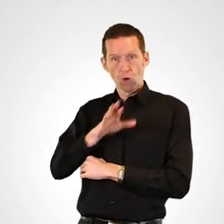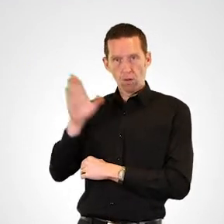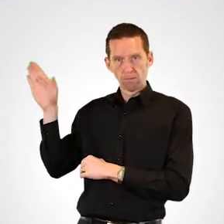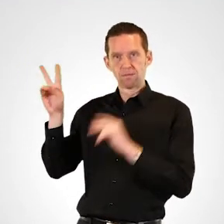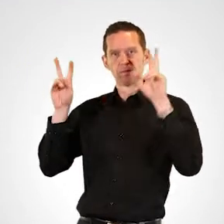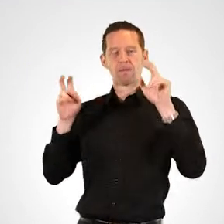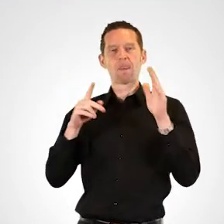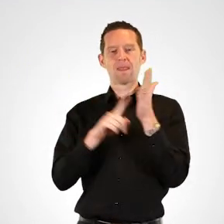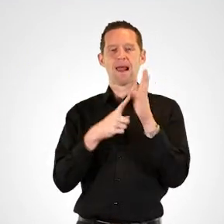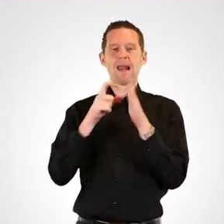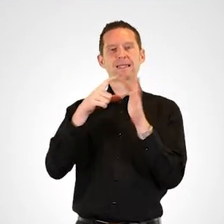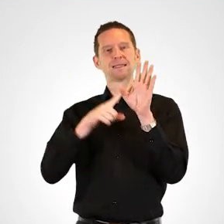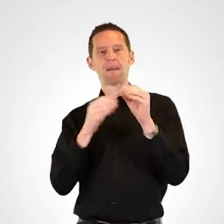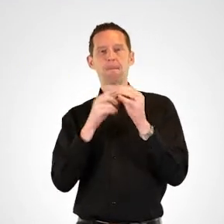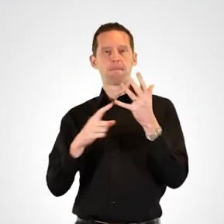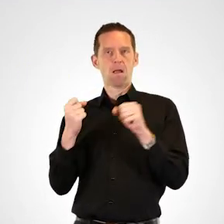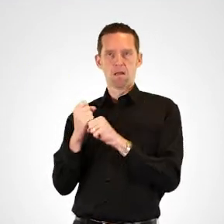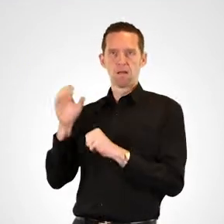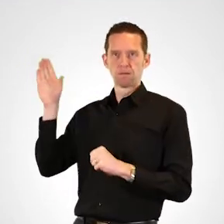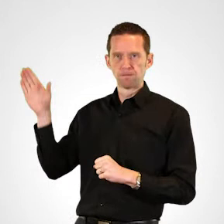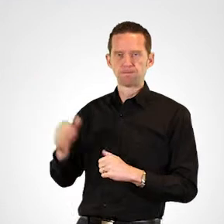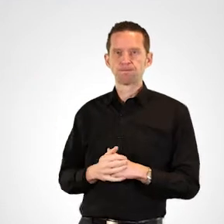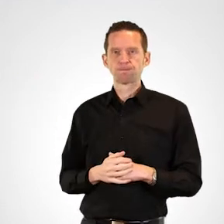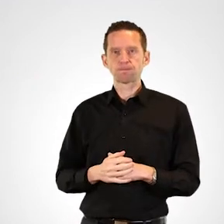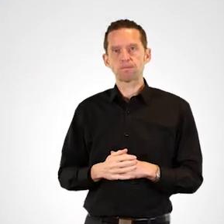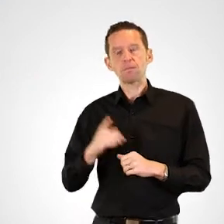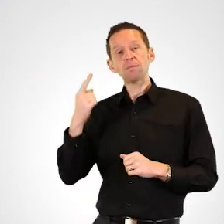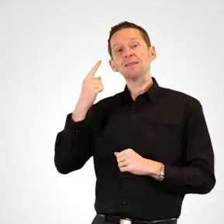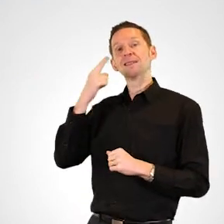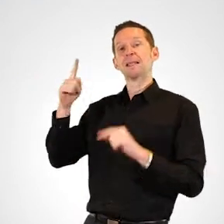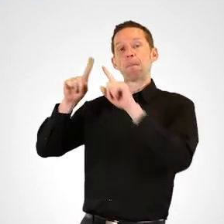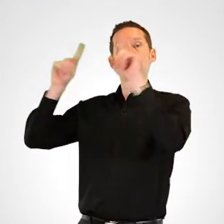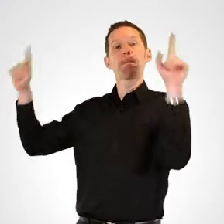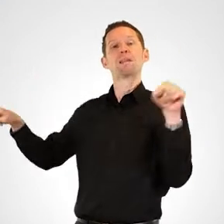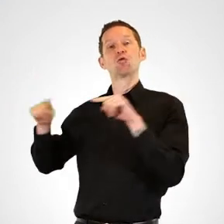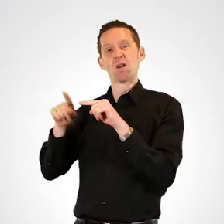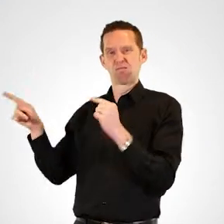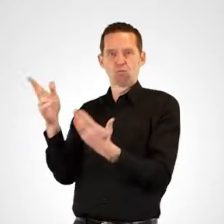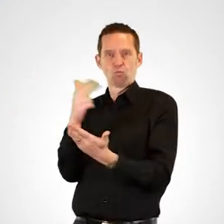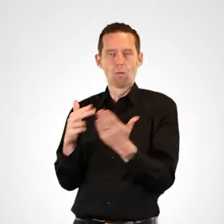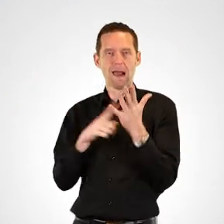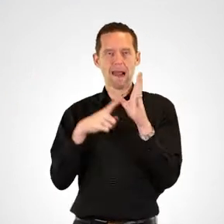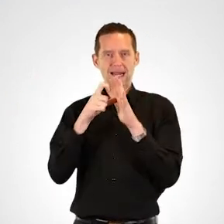called "The ladybug." And you can clearly see on one side, of her picture, you can see the ladybug,